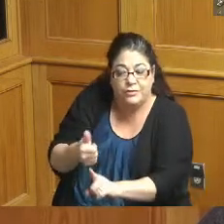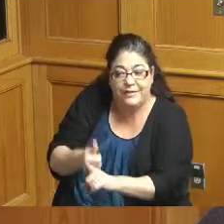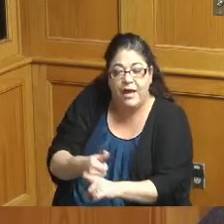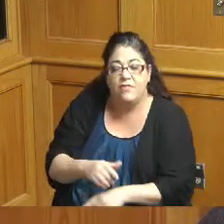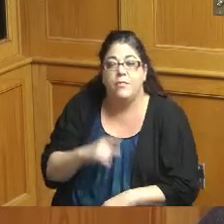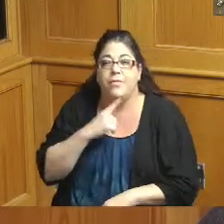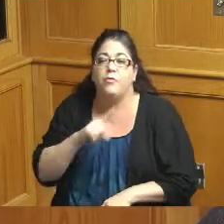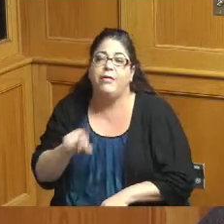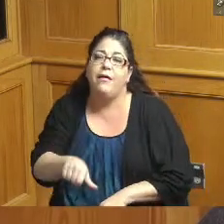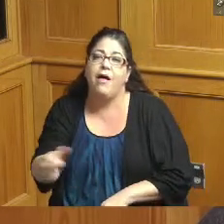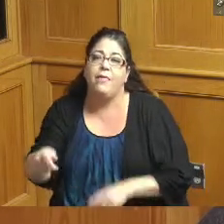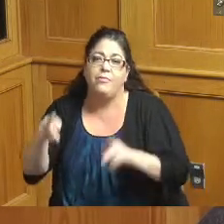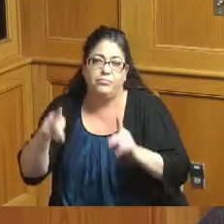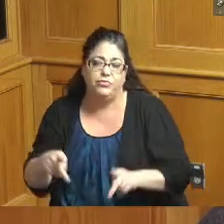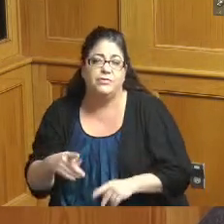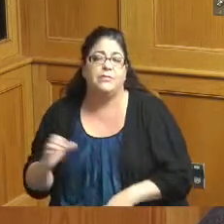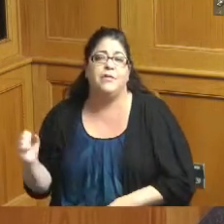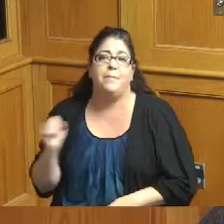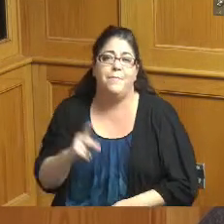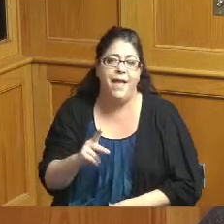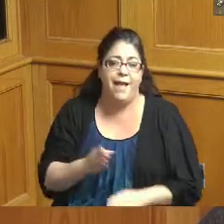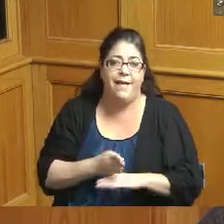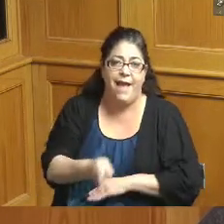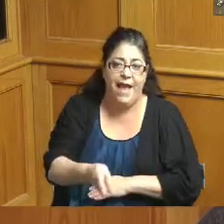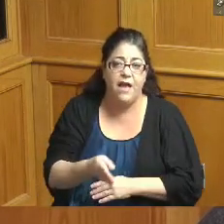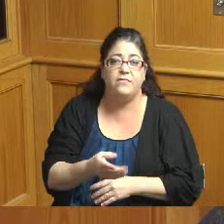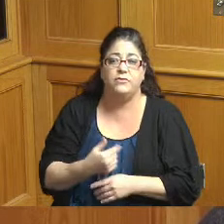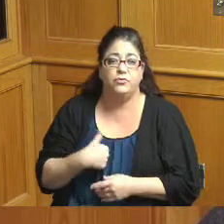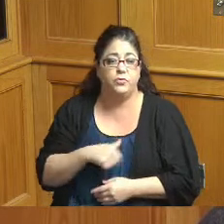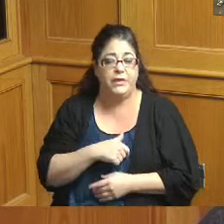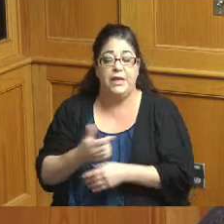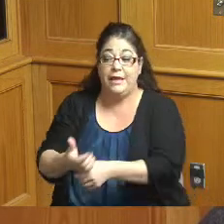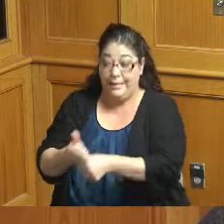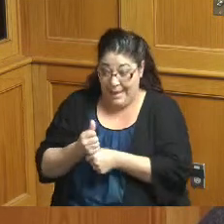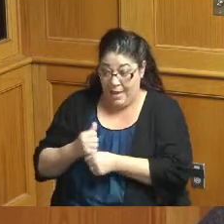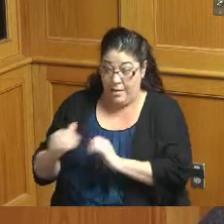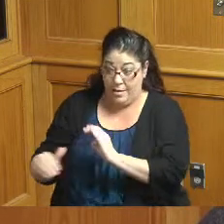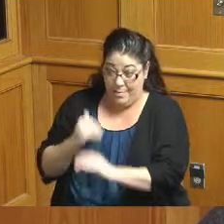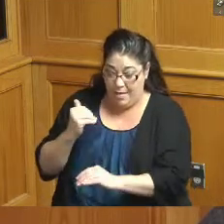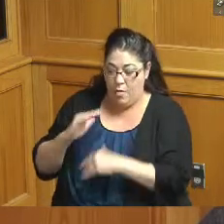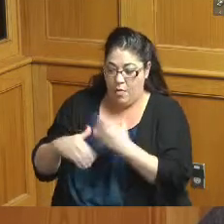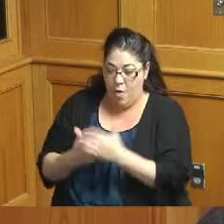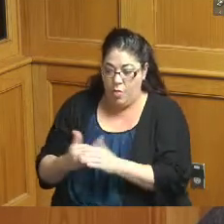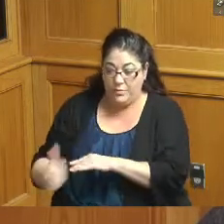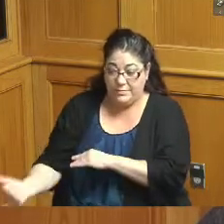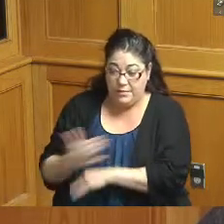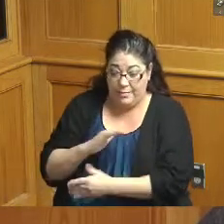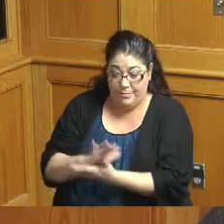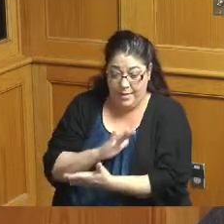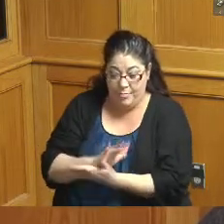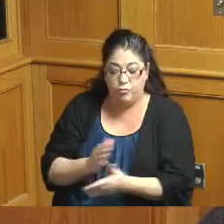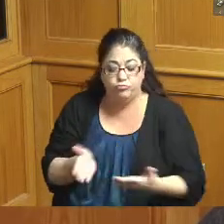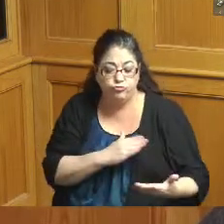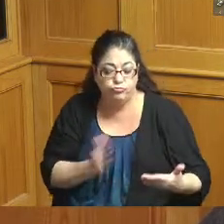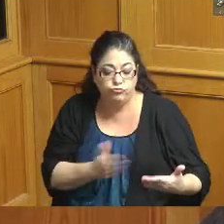probably need to come back after we receive our information to be able to ask questions directly